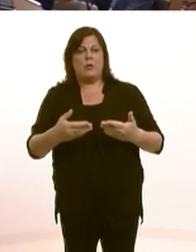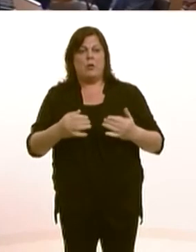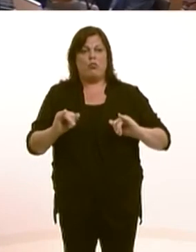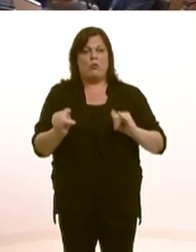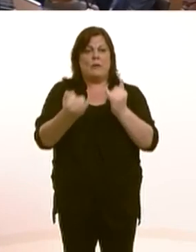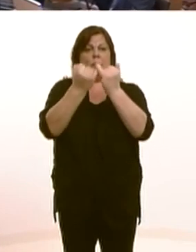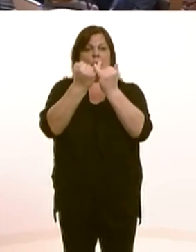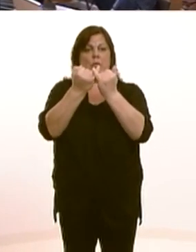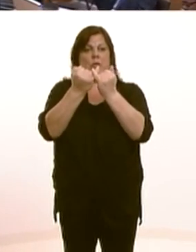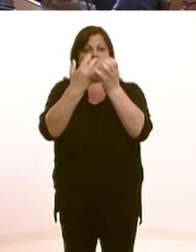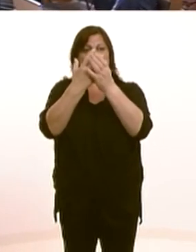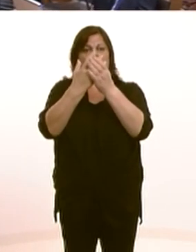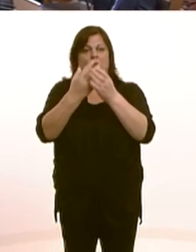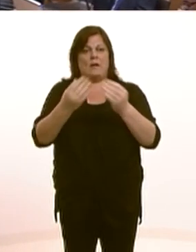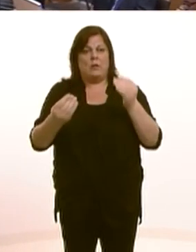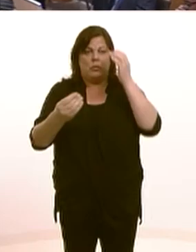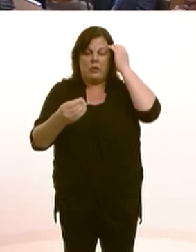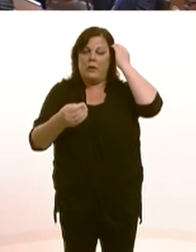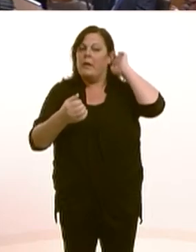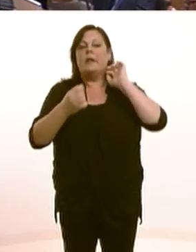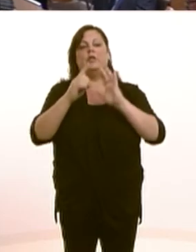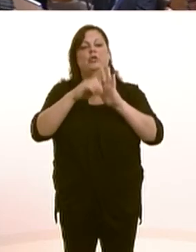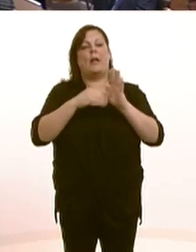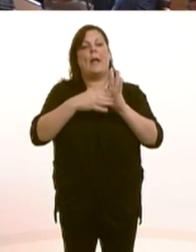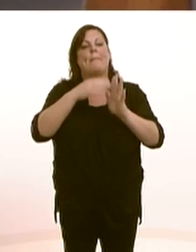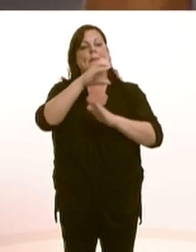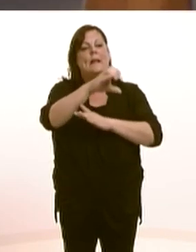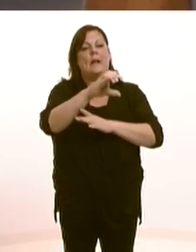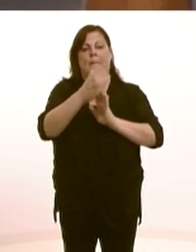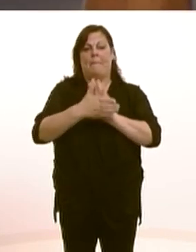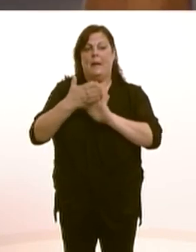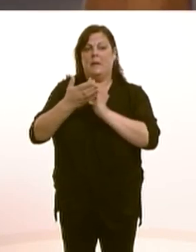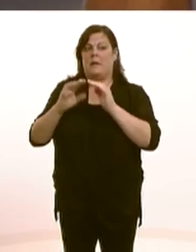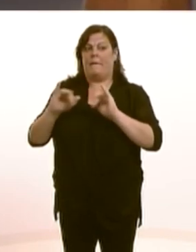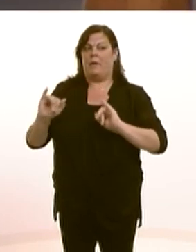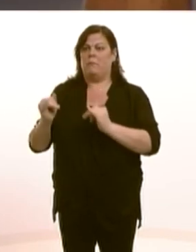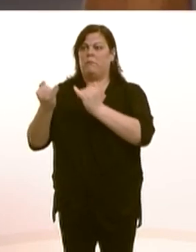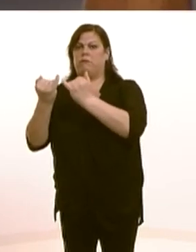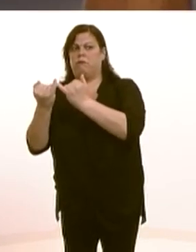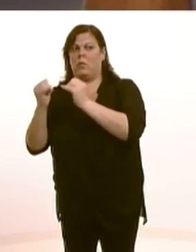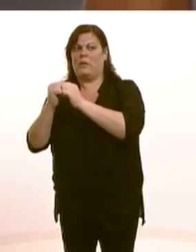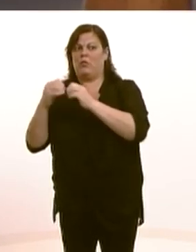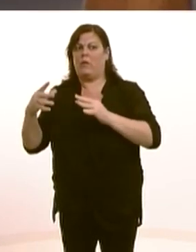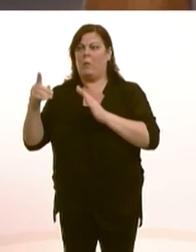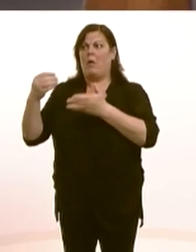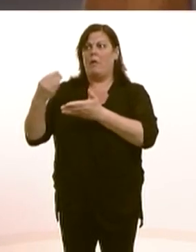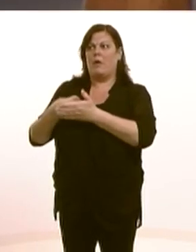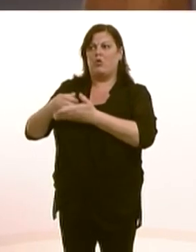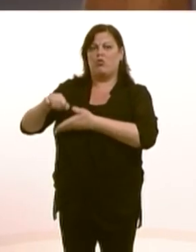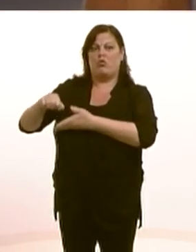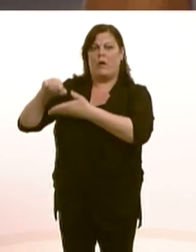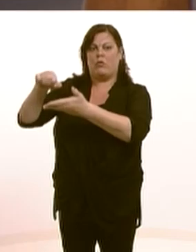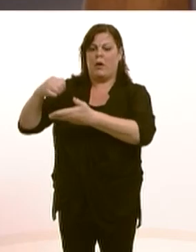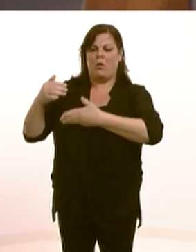JMC is such that, if there is a dispute with the Treasury, then the dispute rolls on until it is eventually decided by the Treasury.